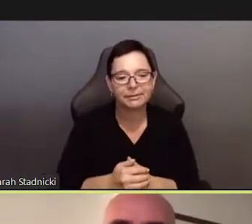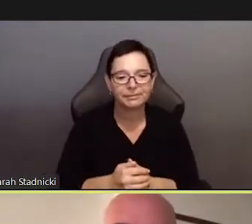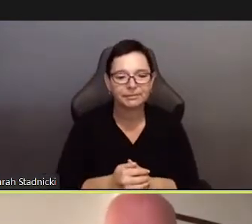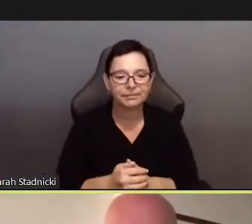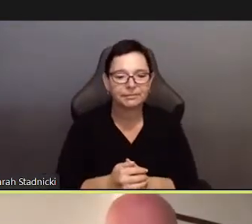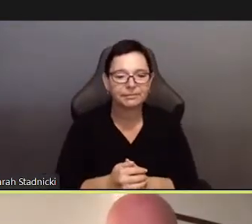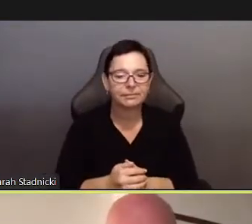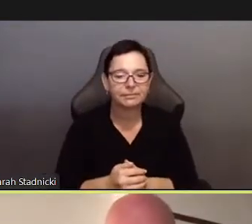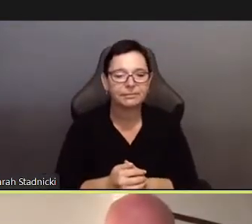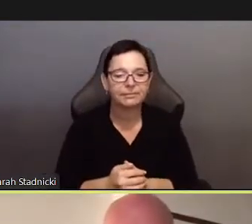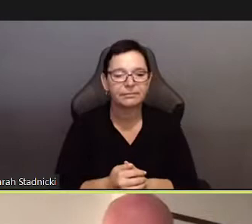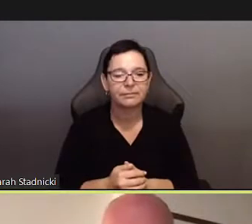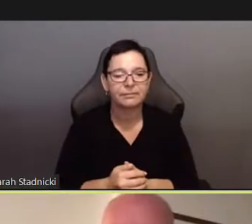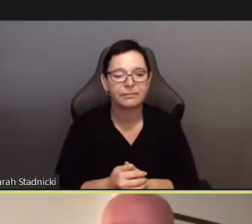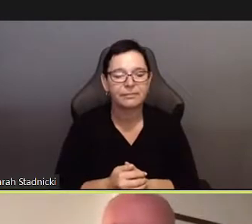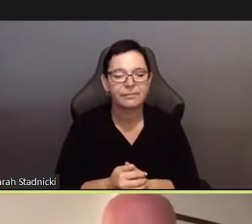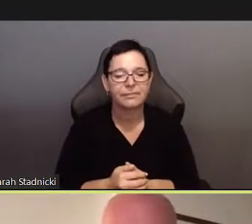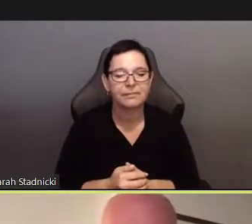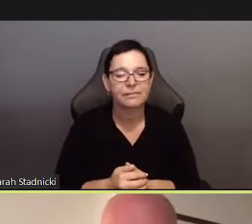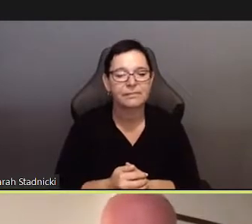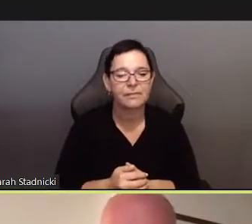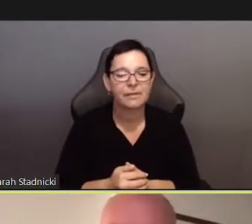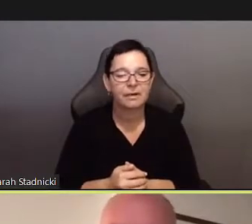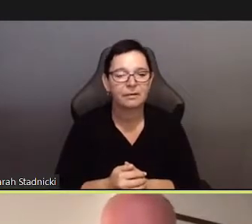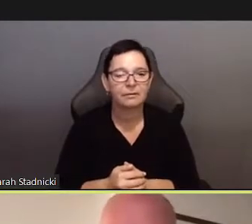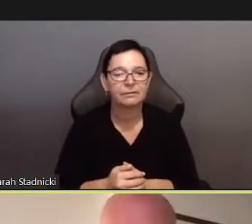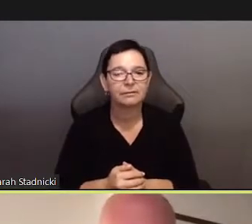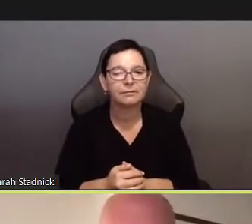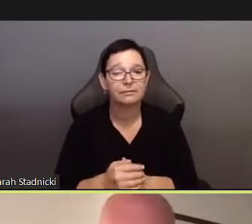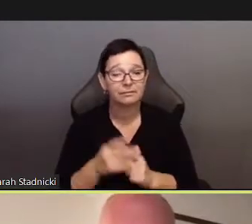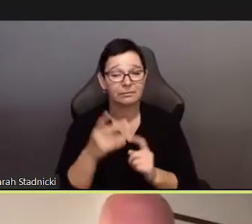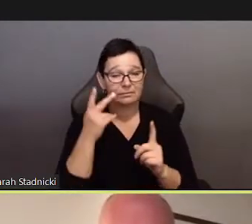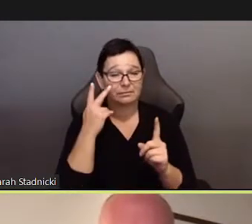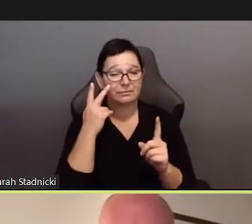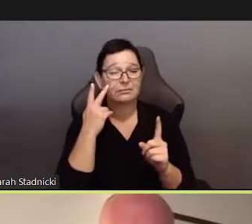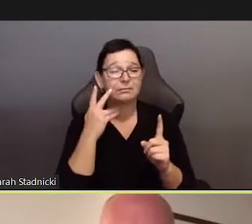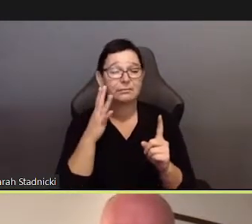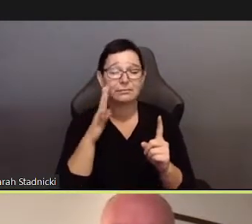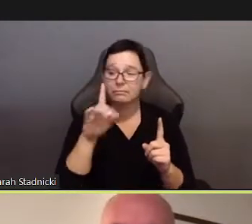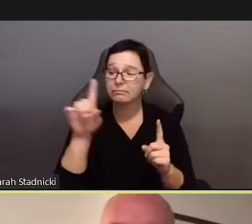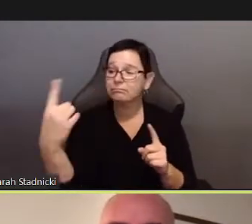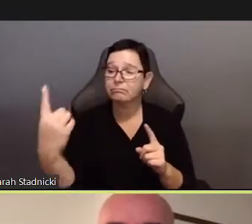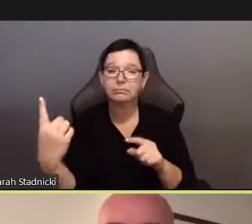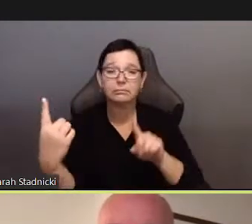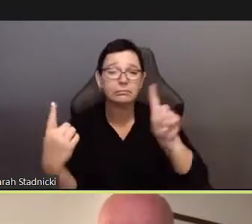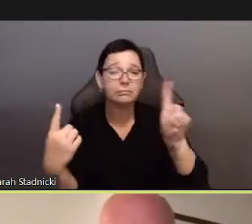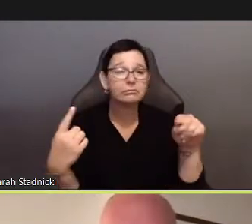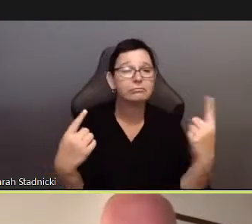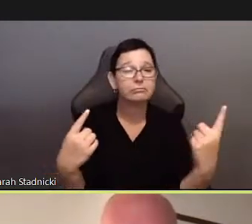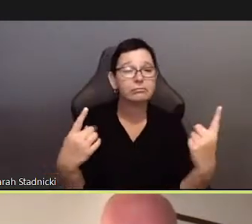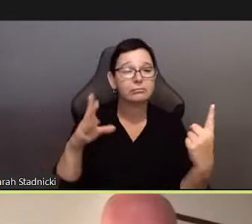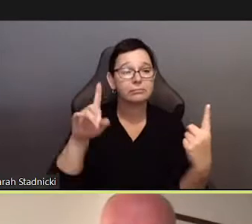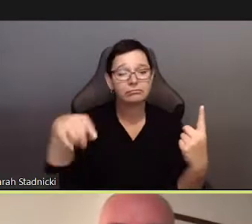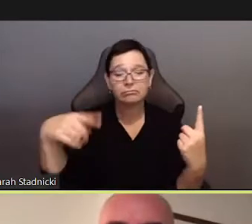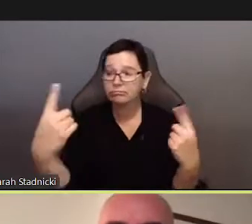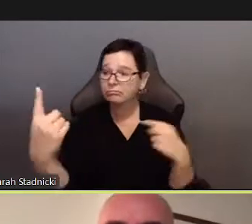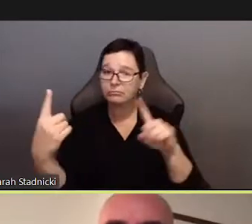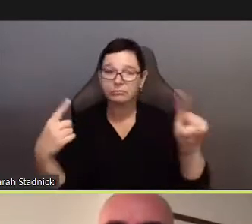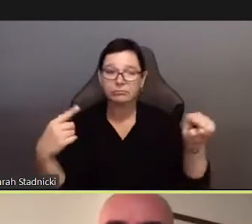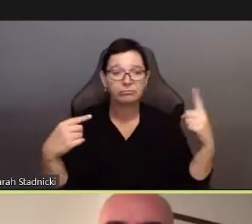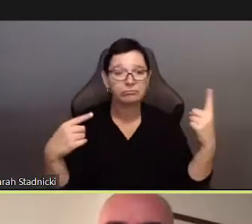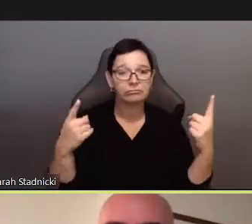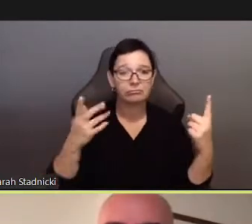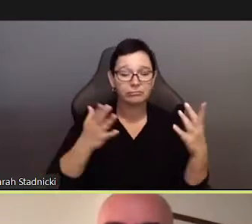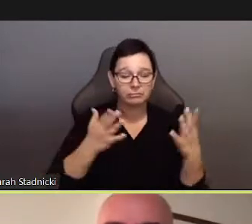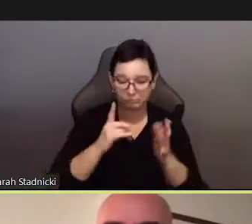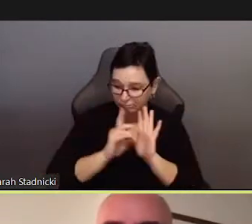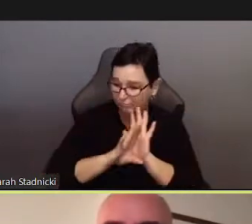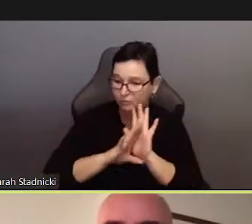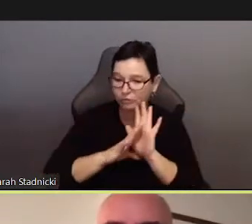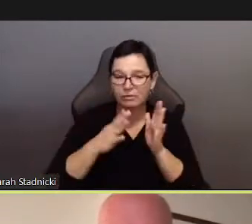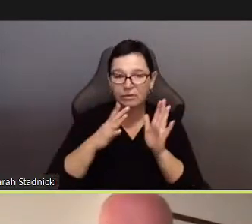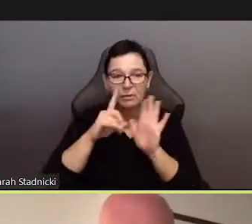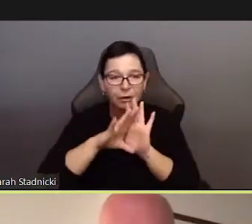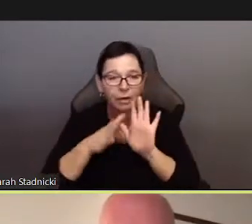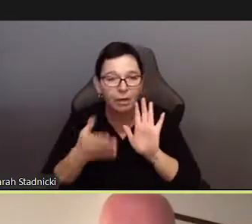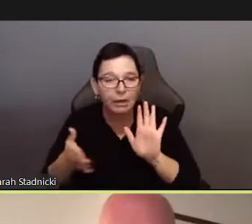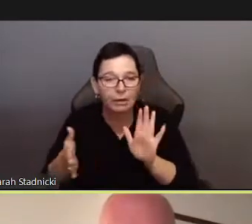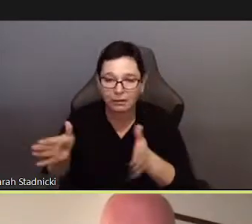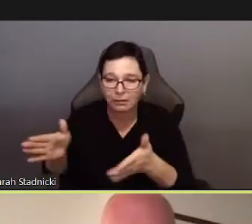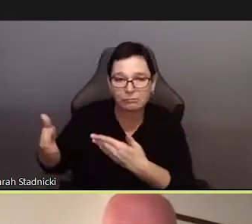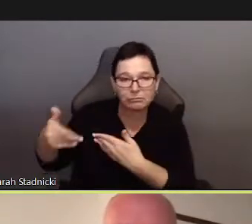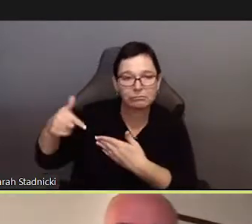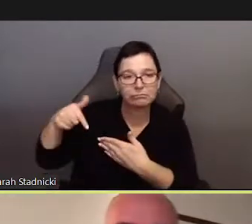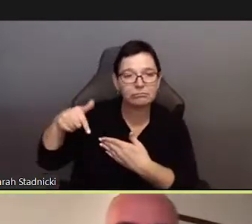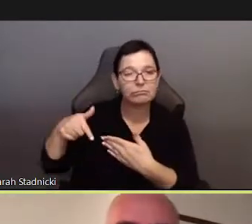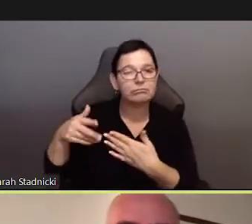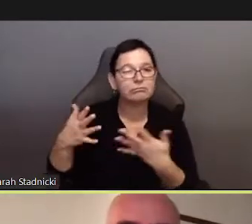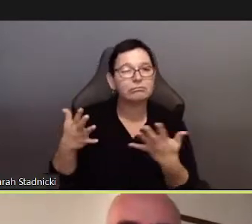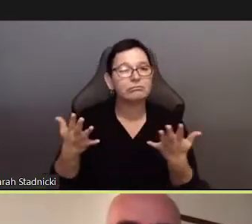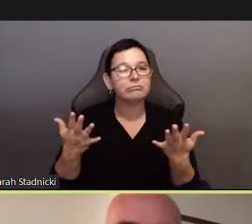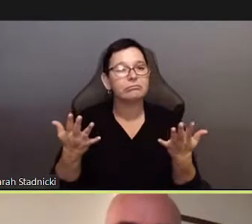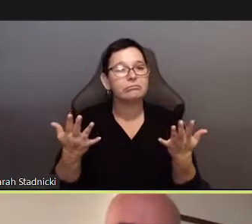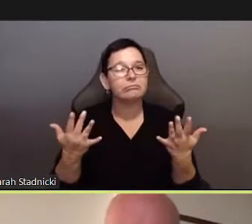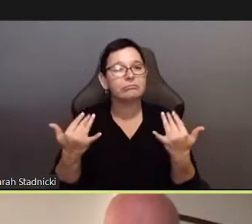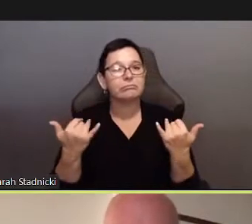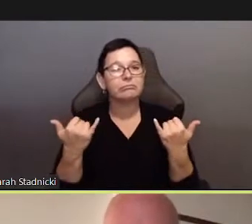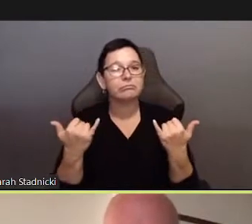but interruption, dis-inheritance, cessation, and unbecoming.